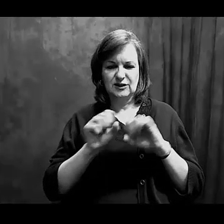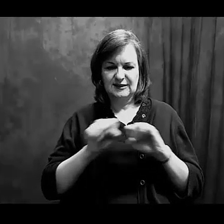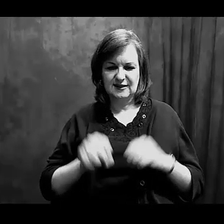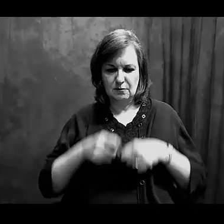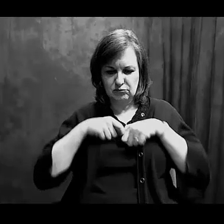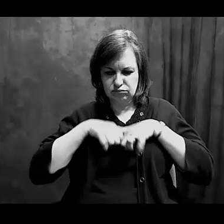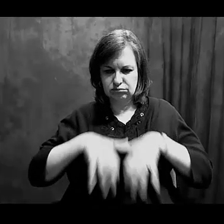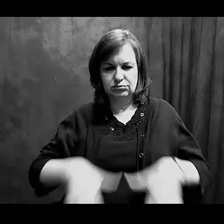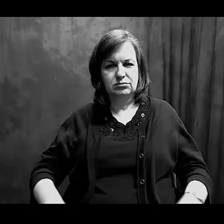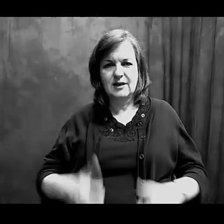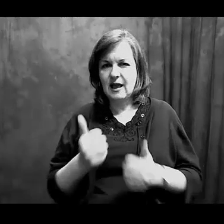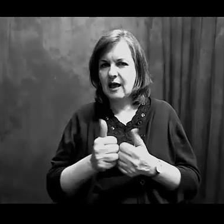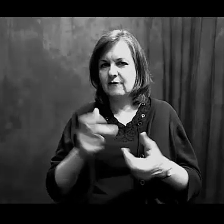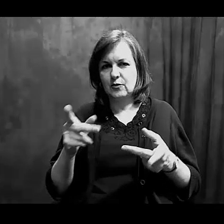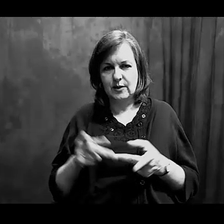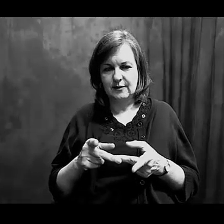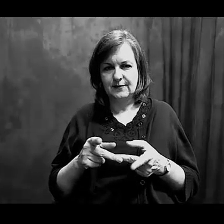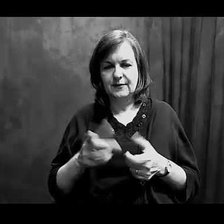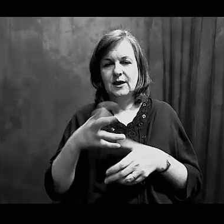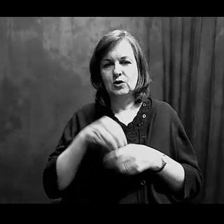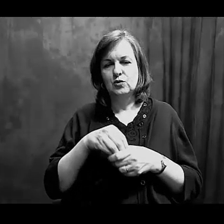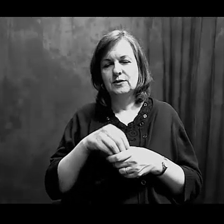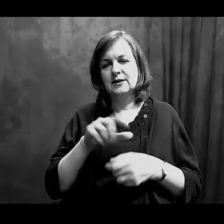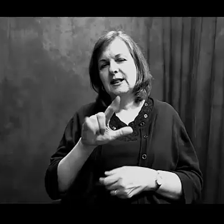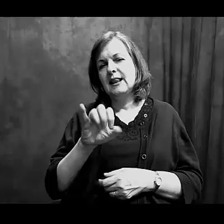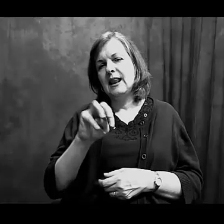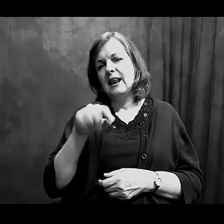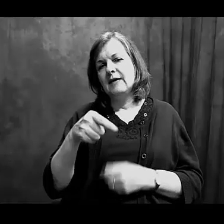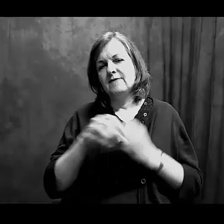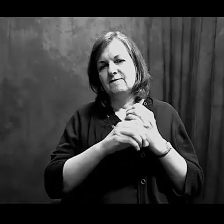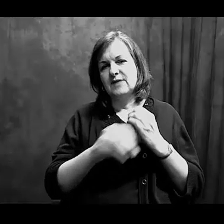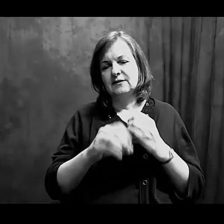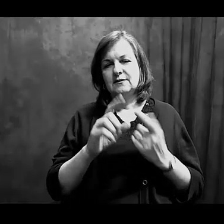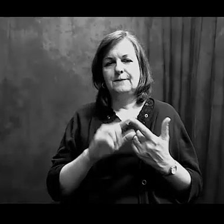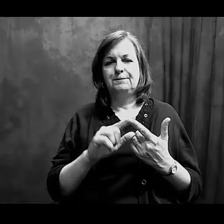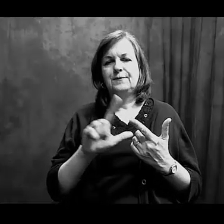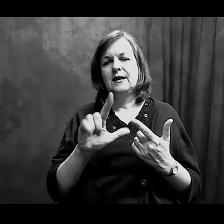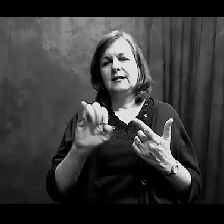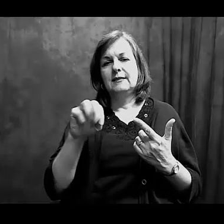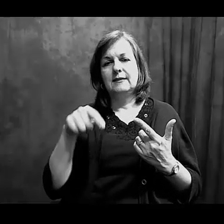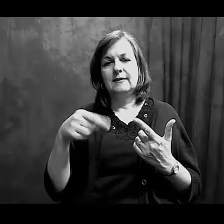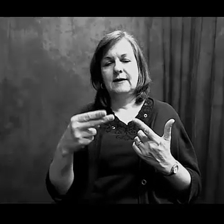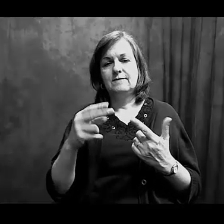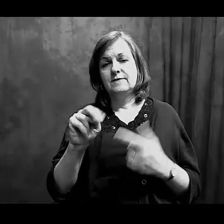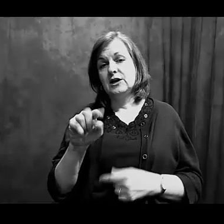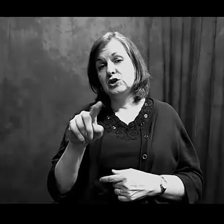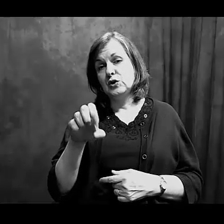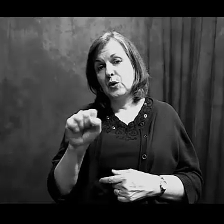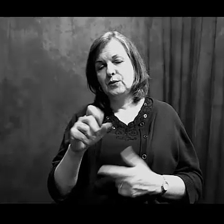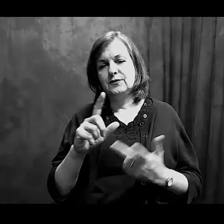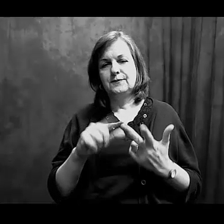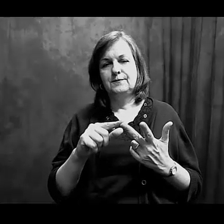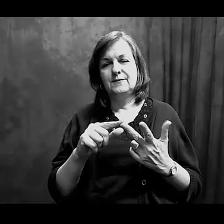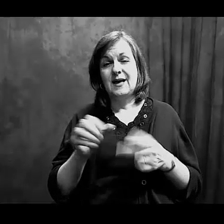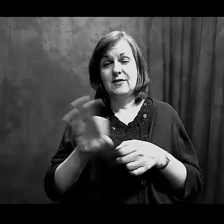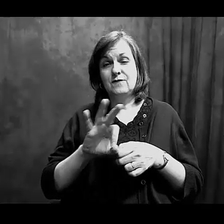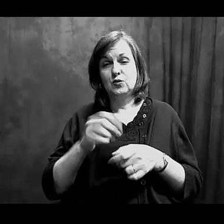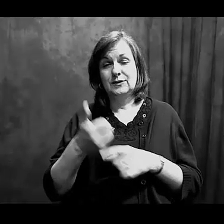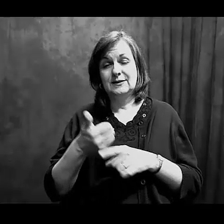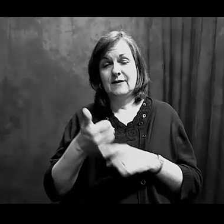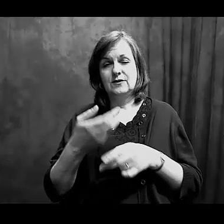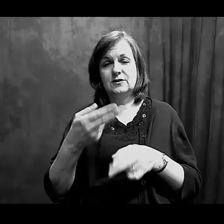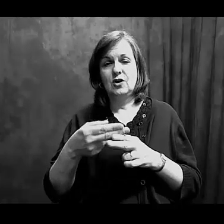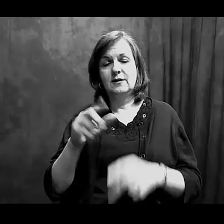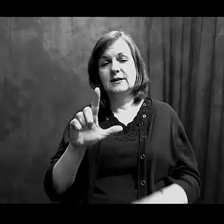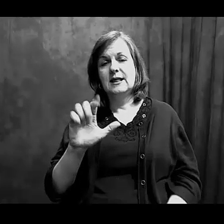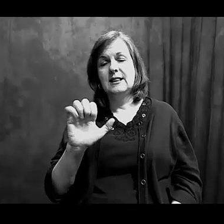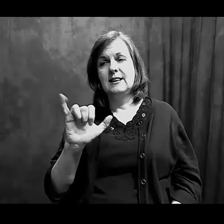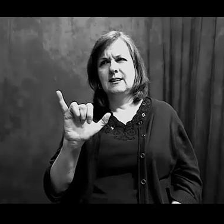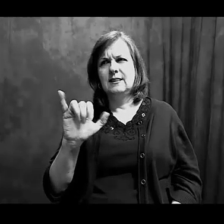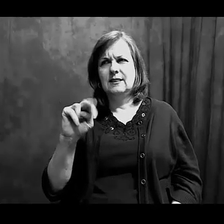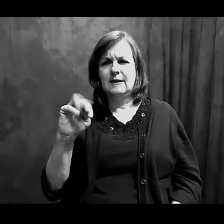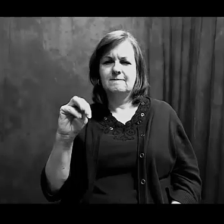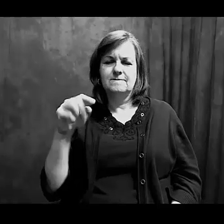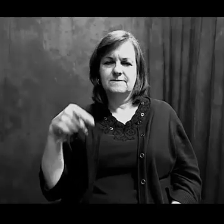and it includes lymph vessels - lymph nodes and the lymph itself which is the fluid